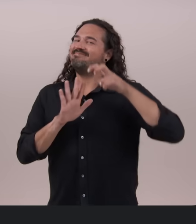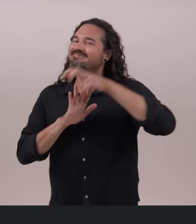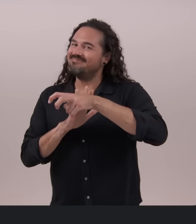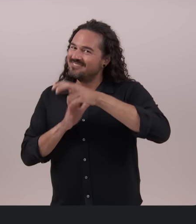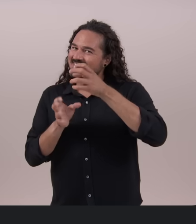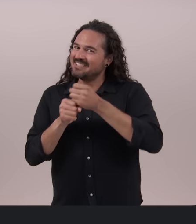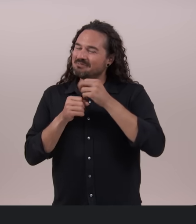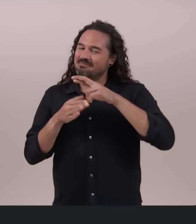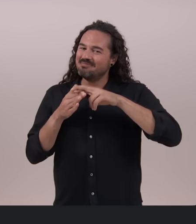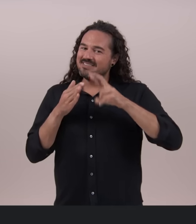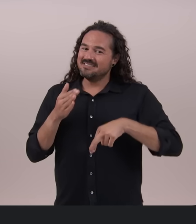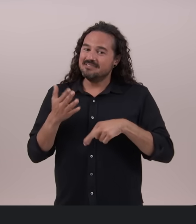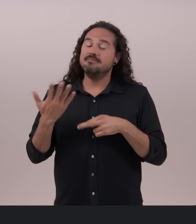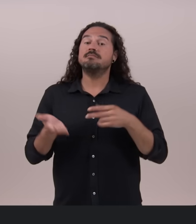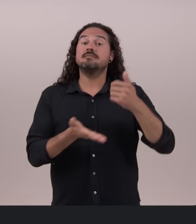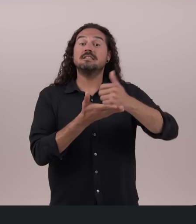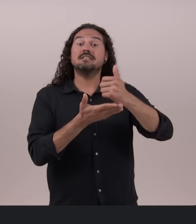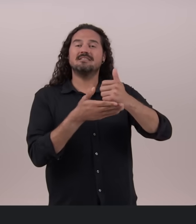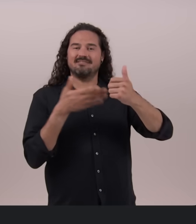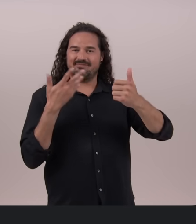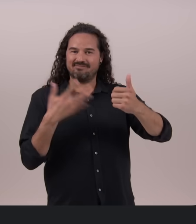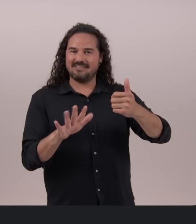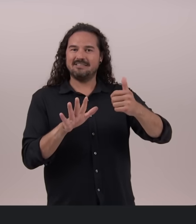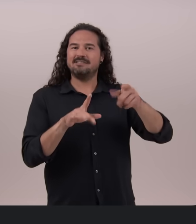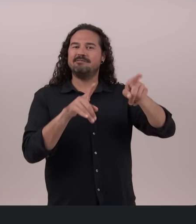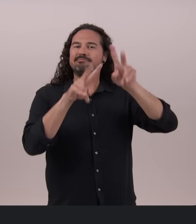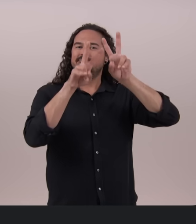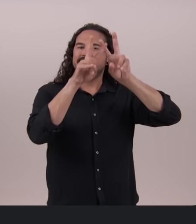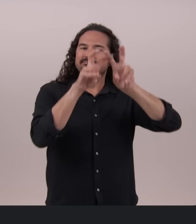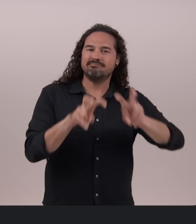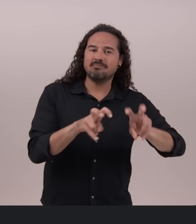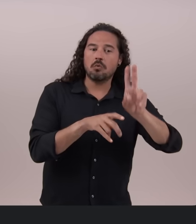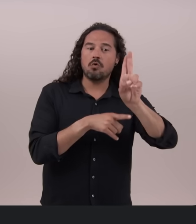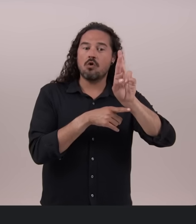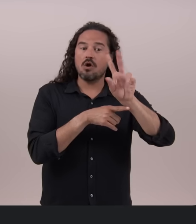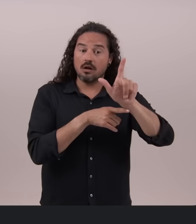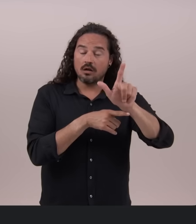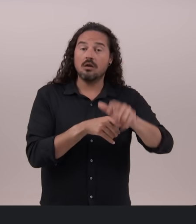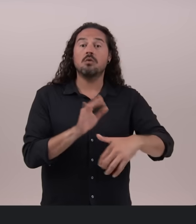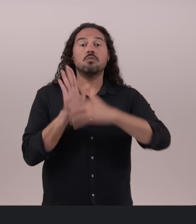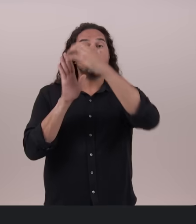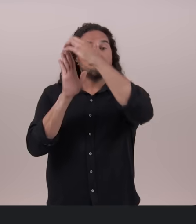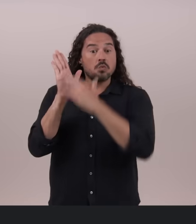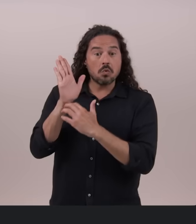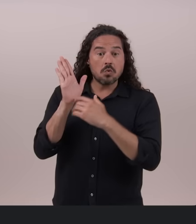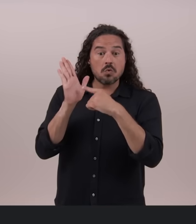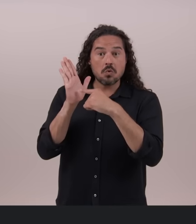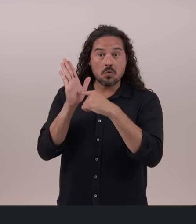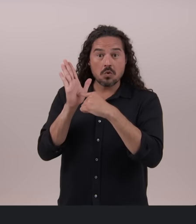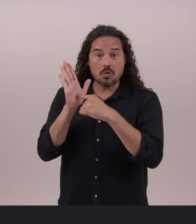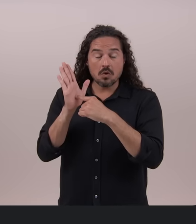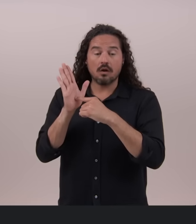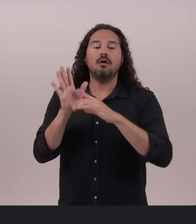So here, I can see that the agent has analyzed that URL, along with the app's code,